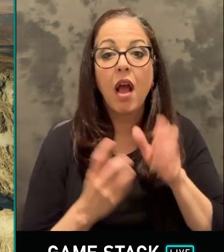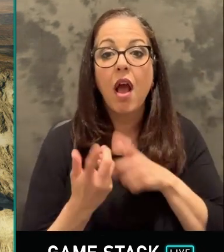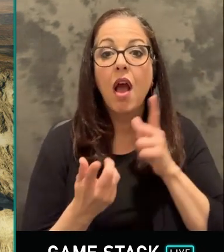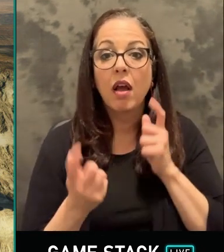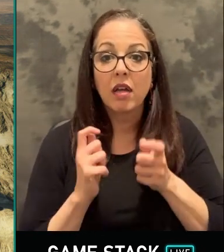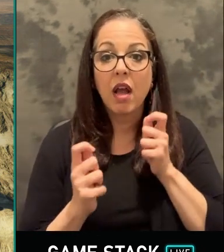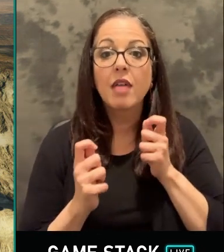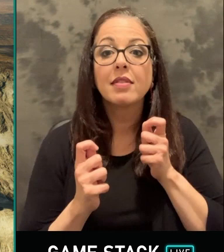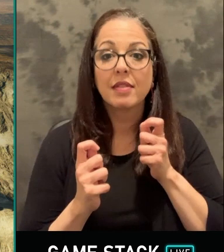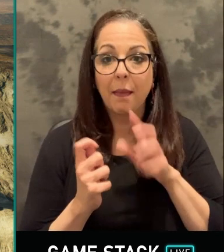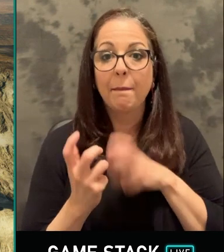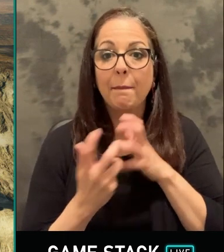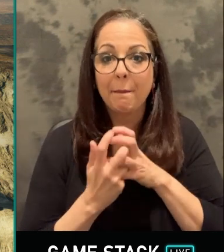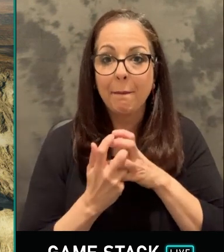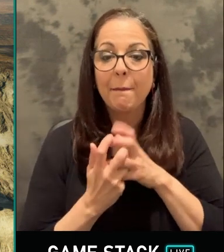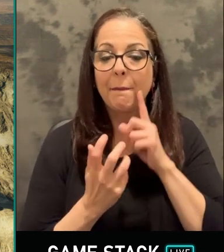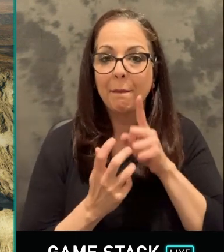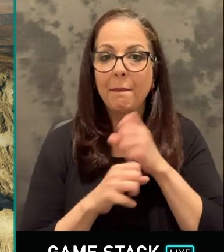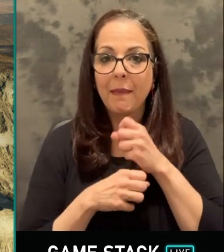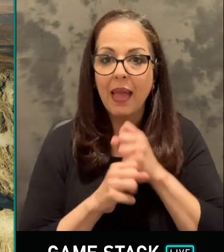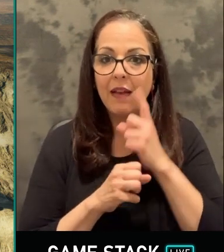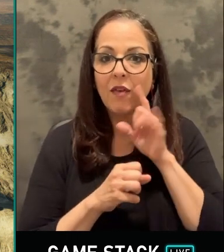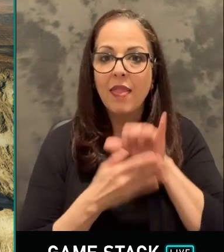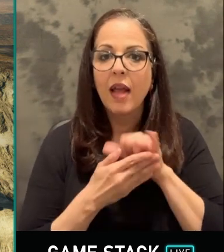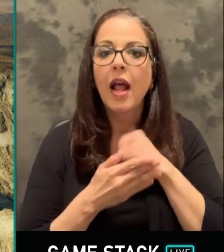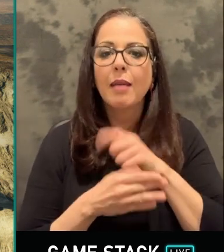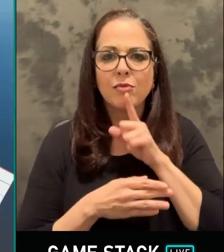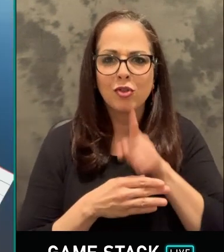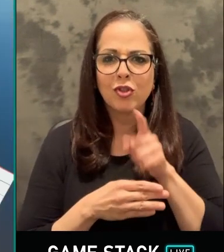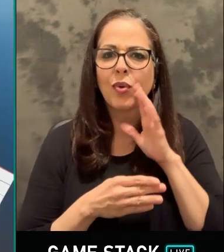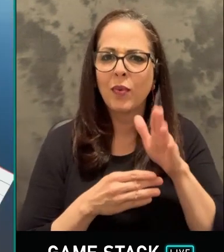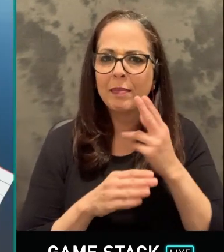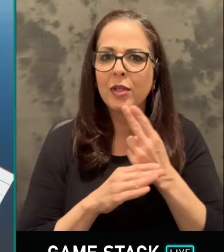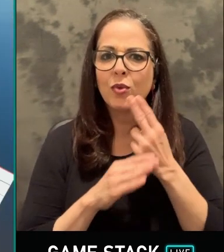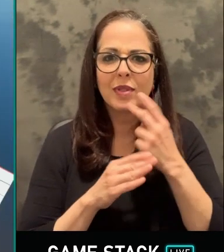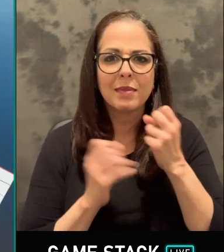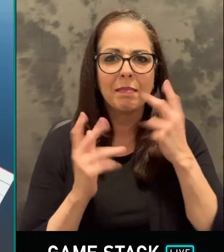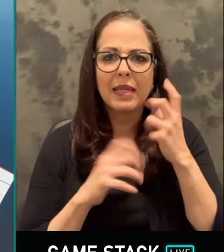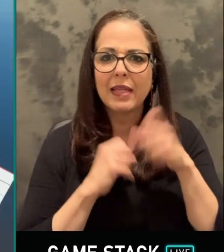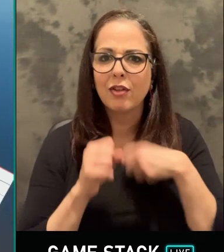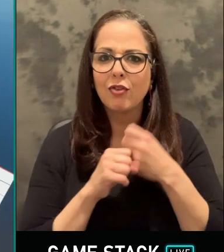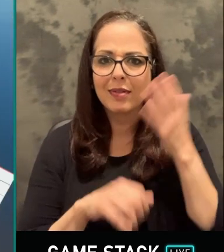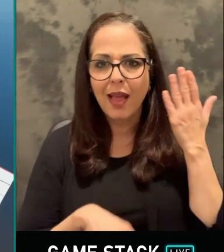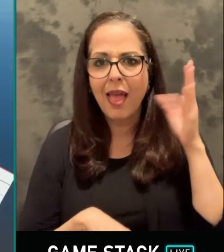something massively used by games in the next few years. So, I'd like to thank Aurelien